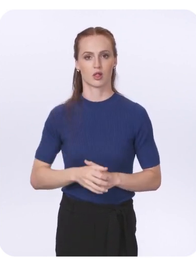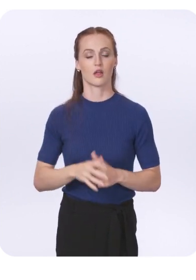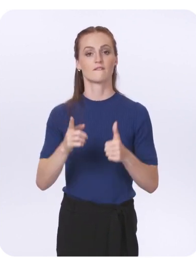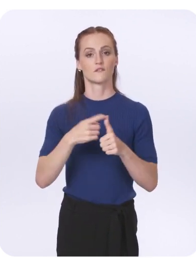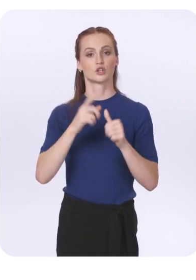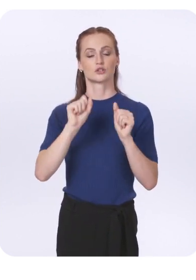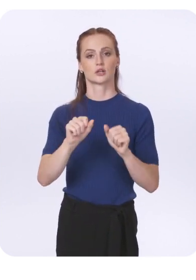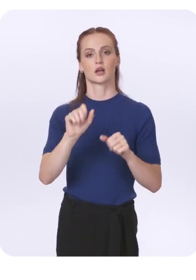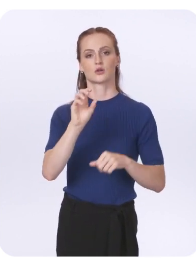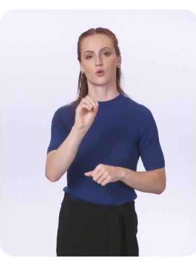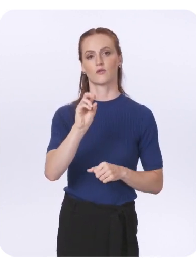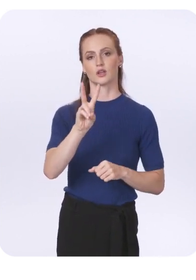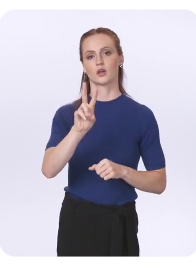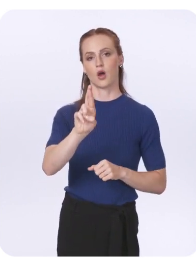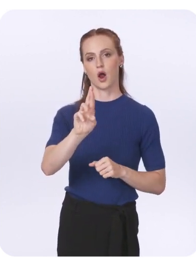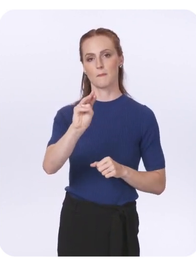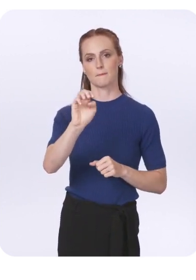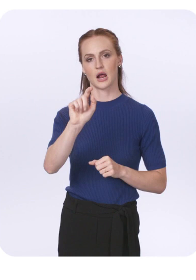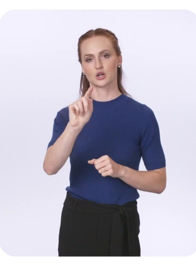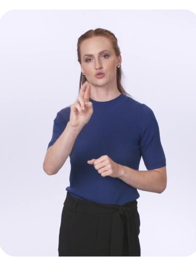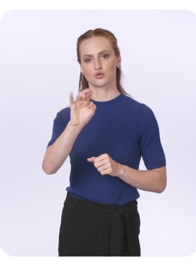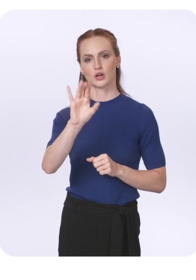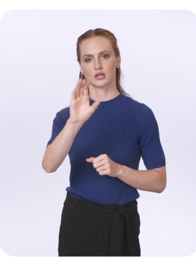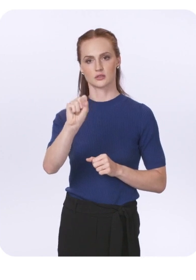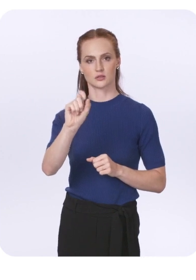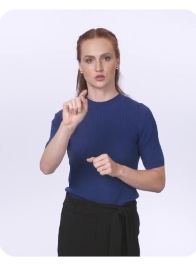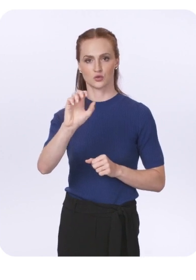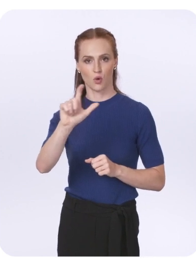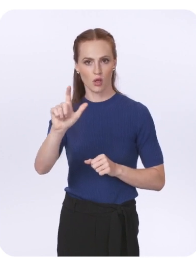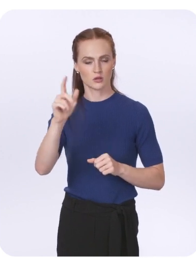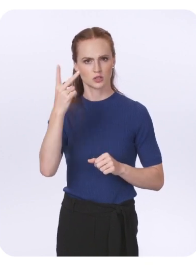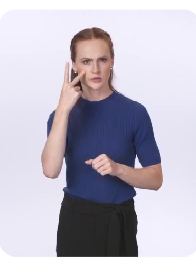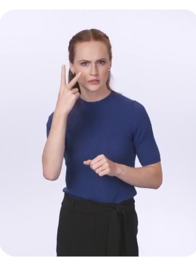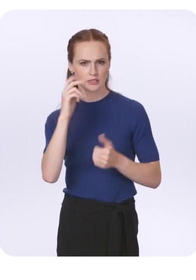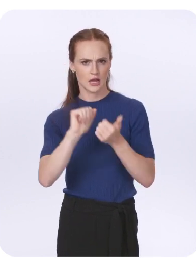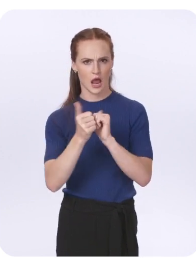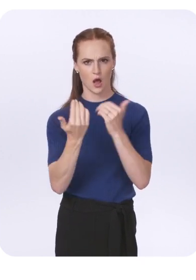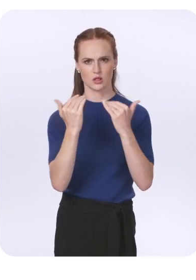Your first step can be using OVRMetricsTool to simply see how GPU bound that you are.